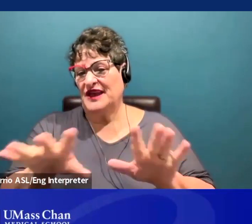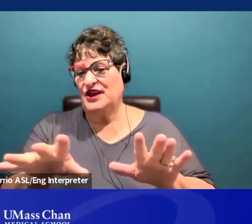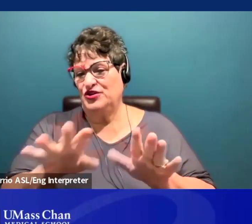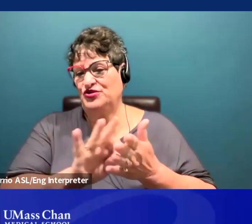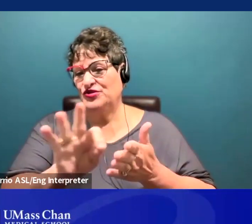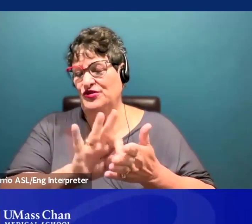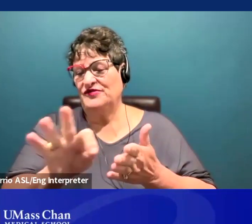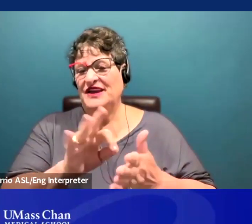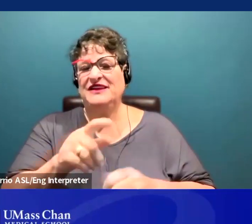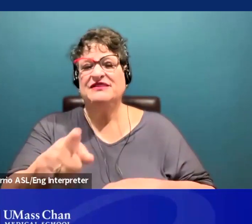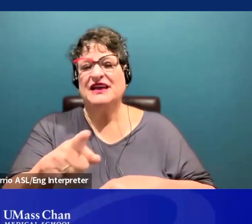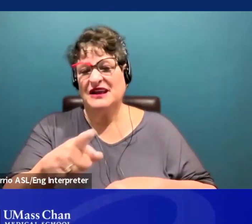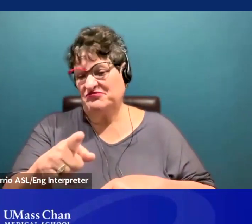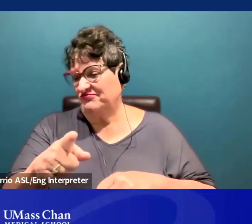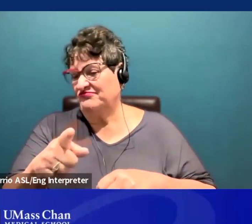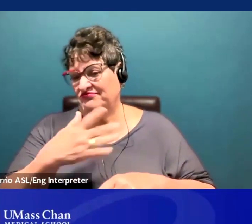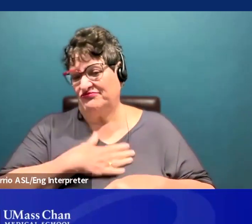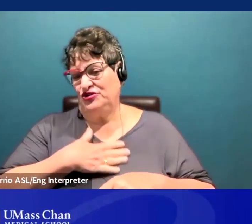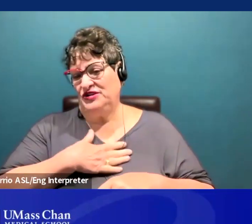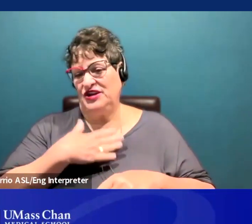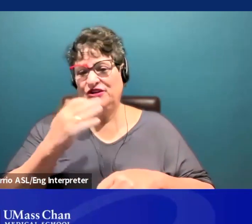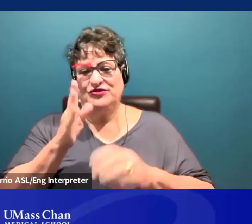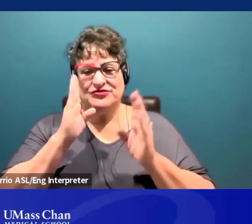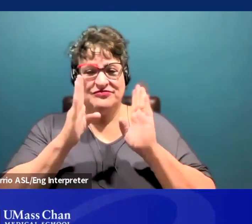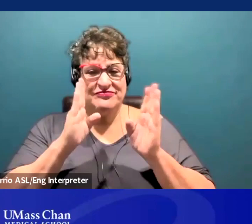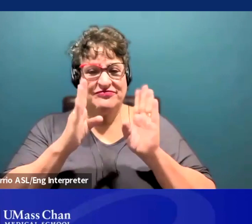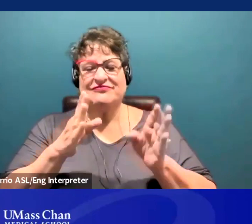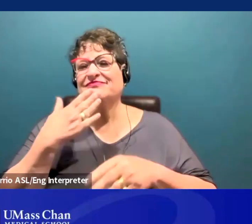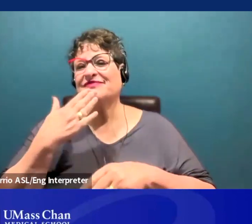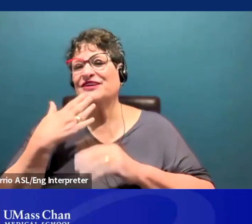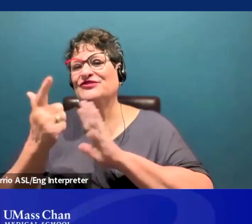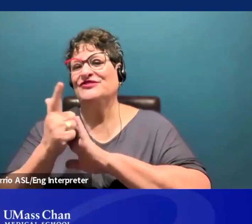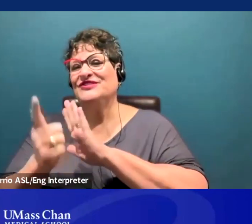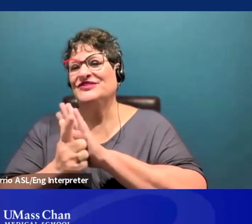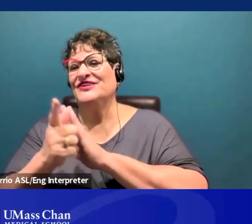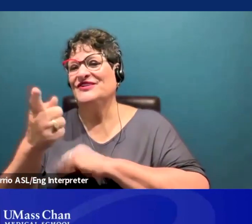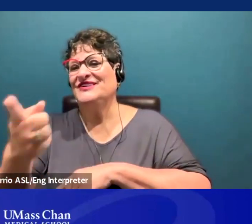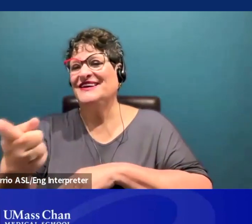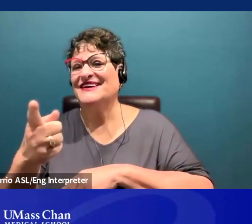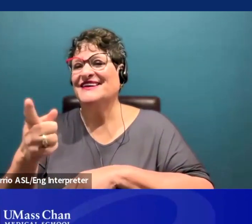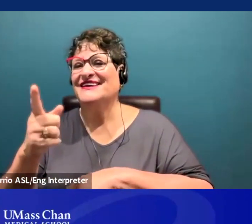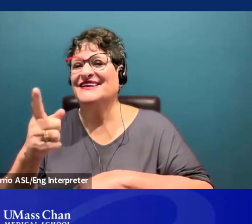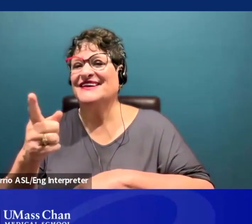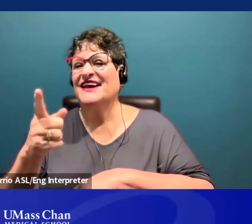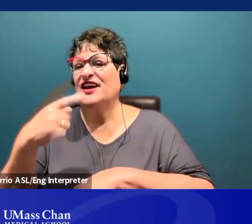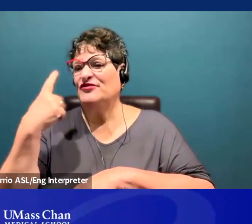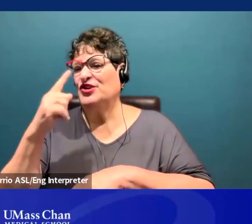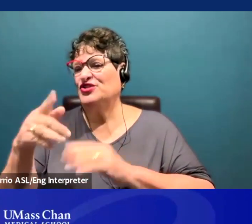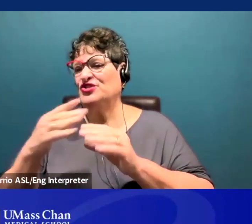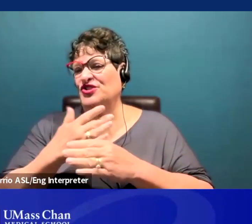And again, thank you to Attorney Parthiban for sharing so much helpful information.